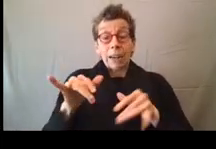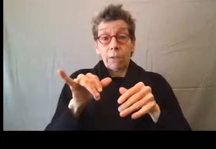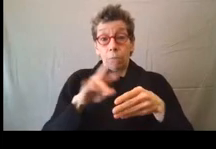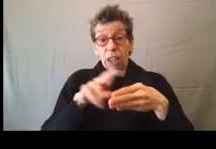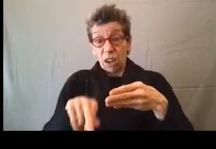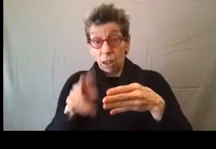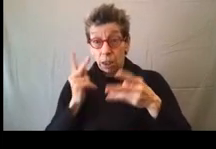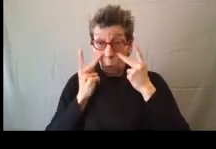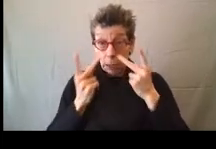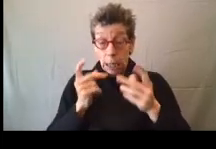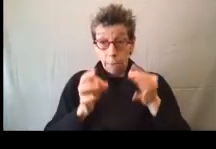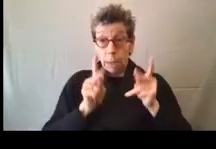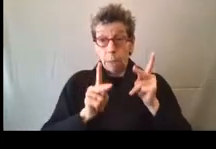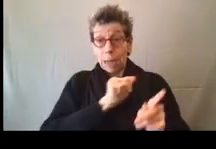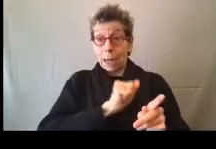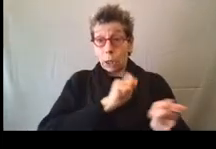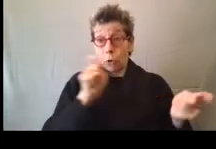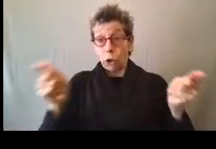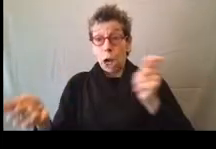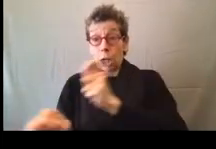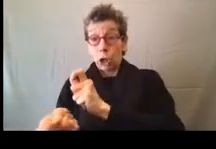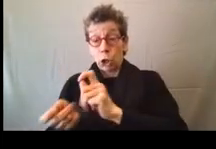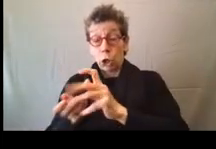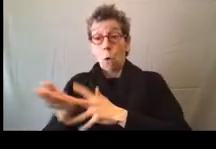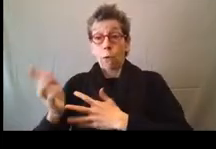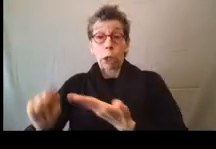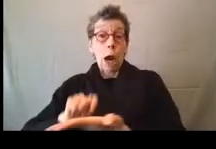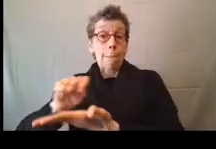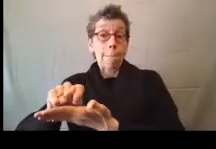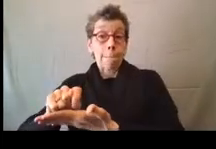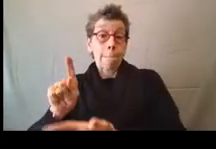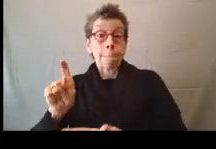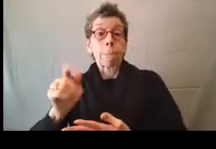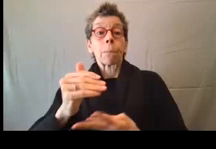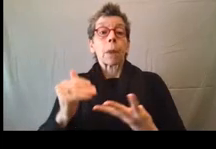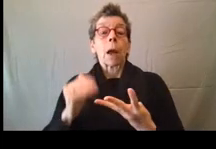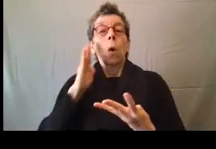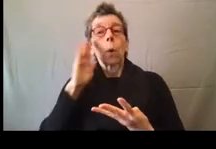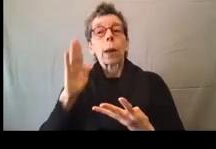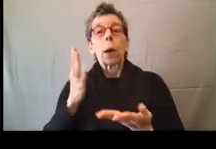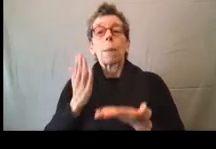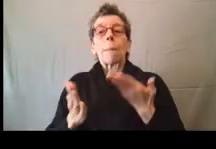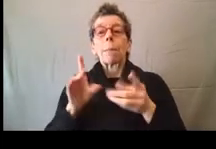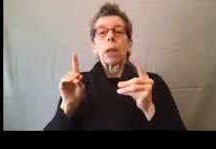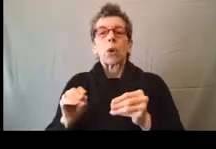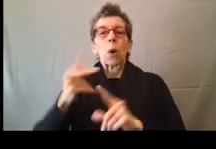over time. And we will investigate the use of a 3 month follow up assessment and whether